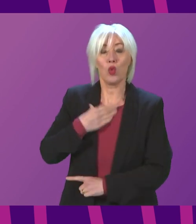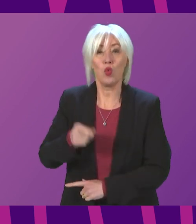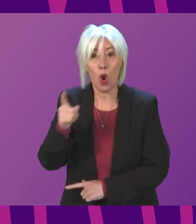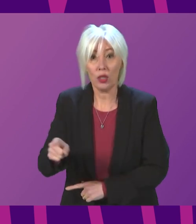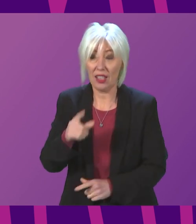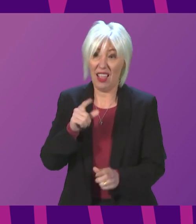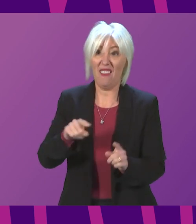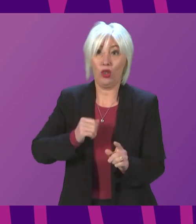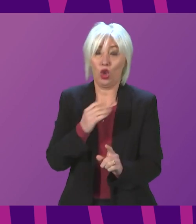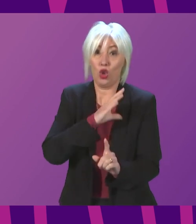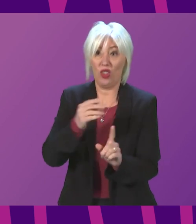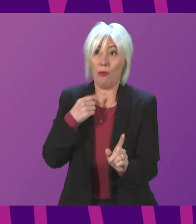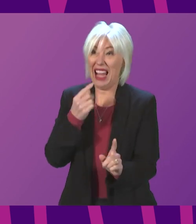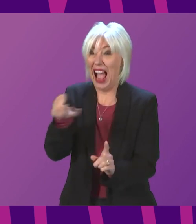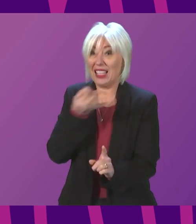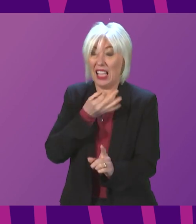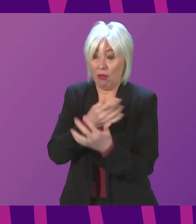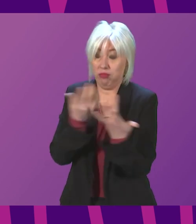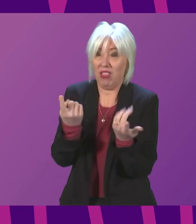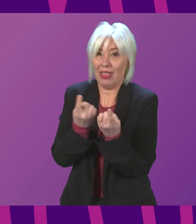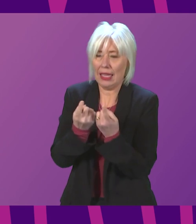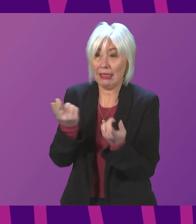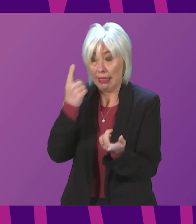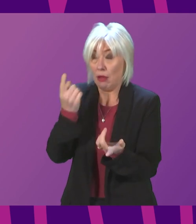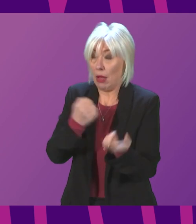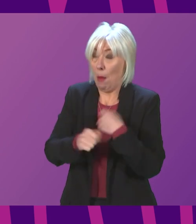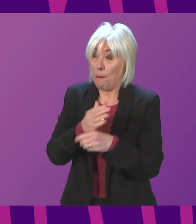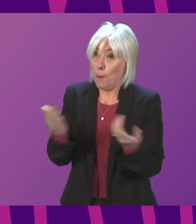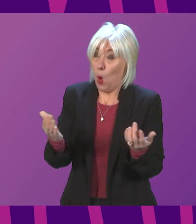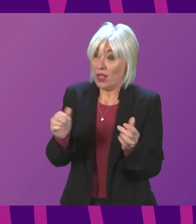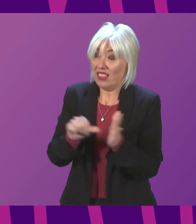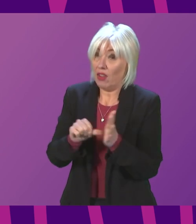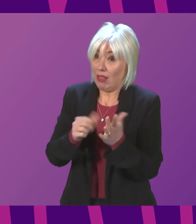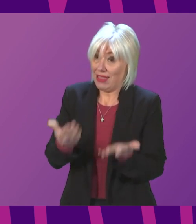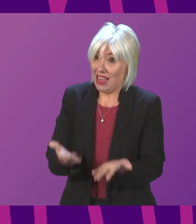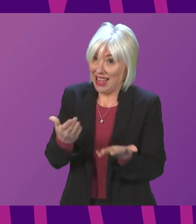few months, we would probably be in a more difficult position than we are in now. I have referenced some of the policy issues.